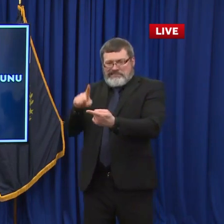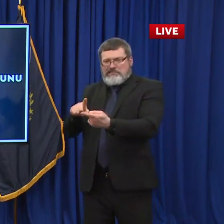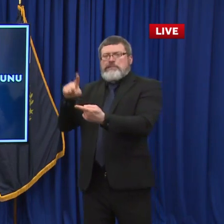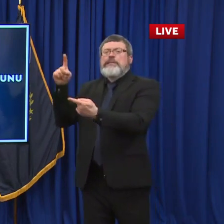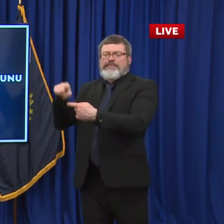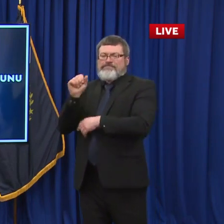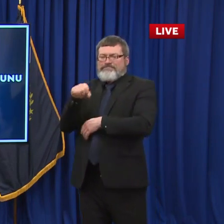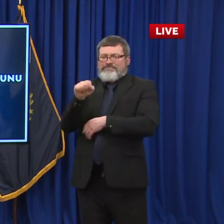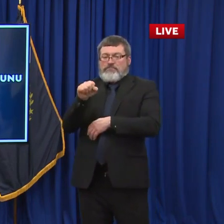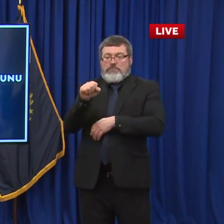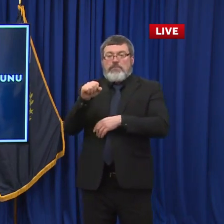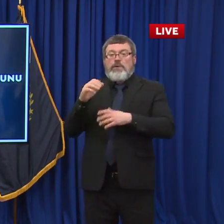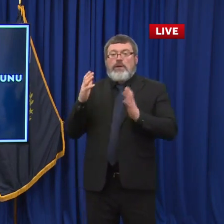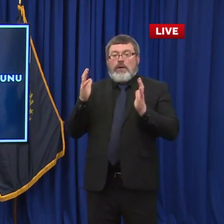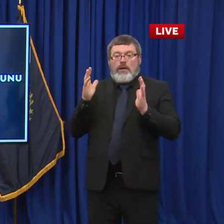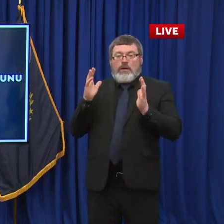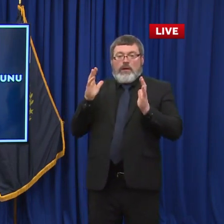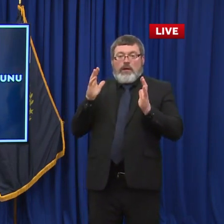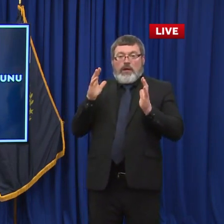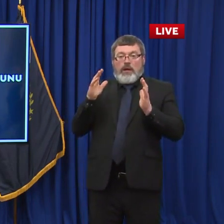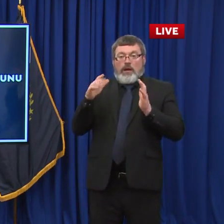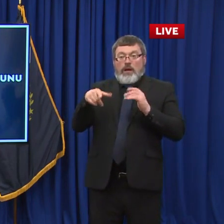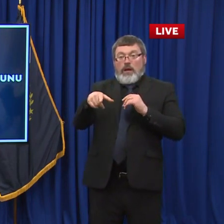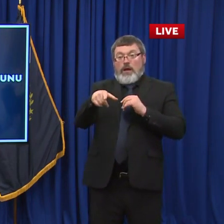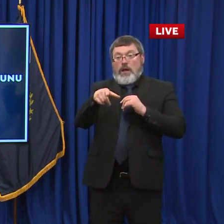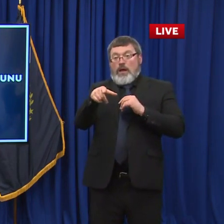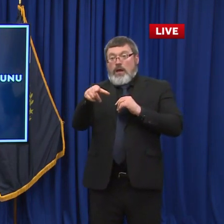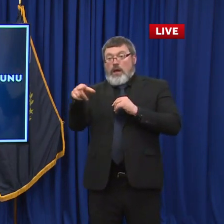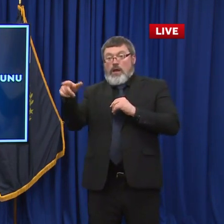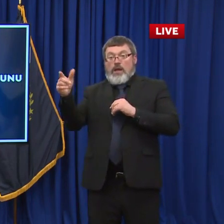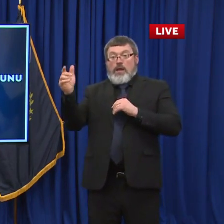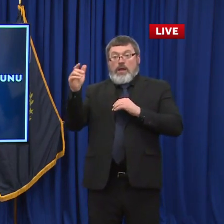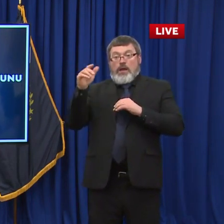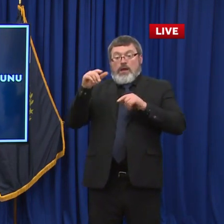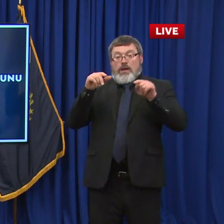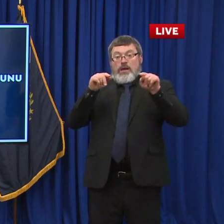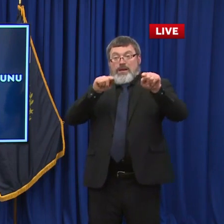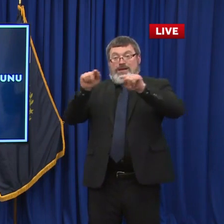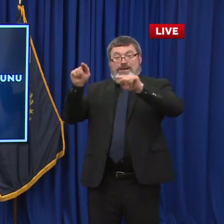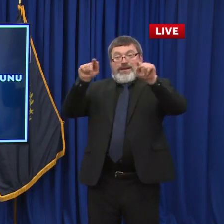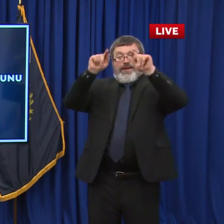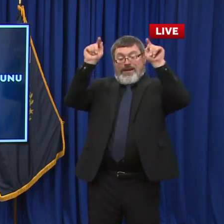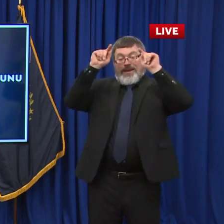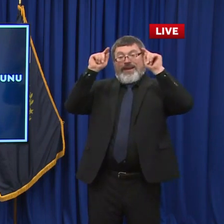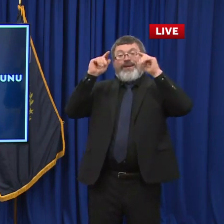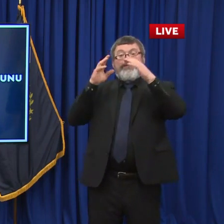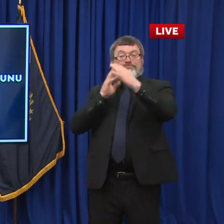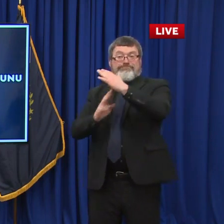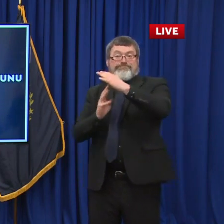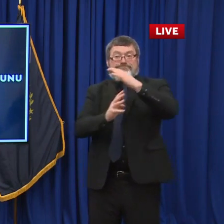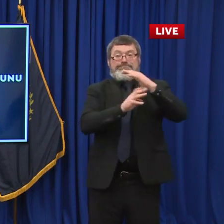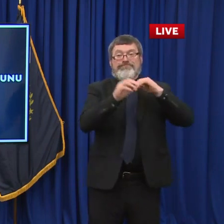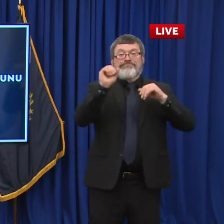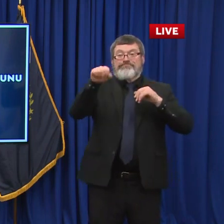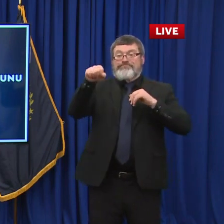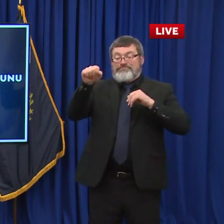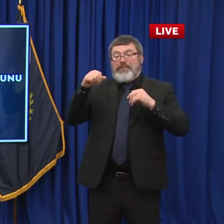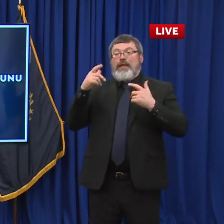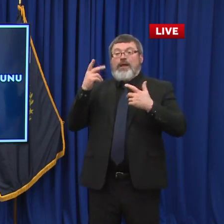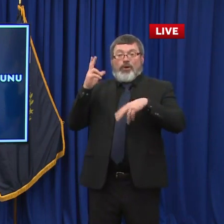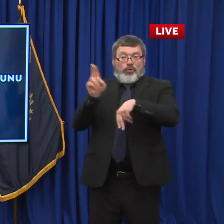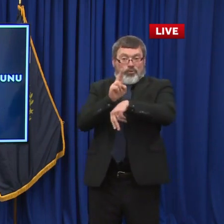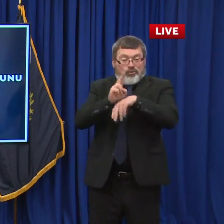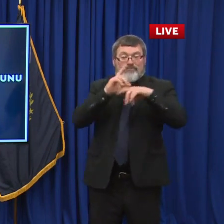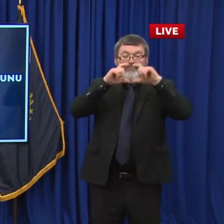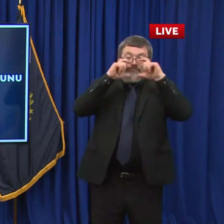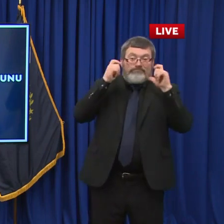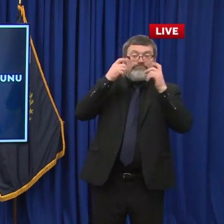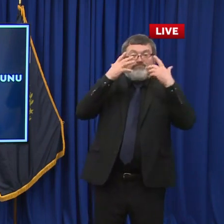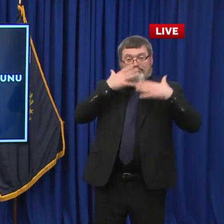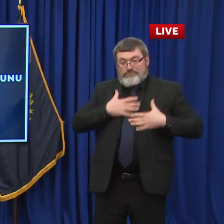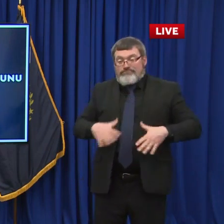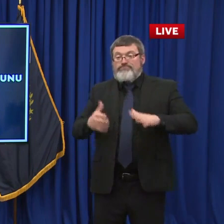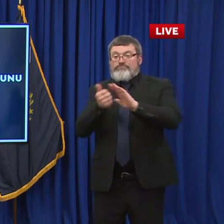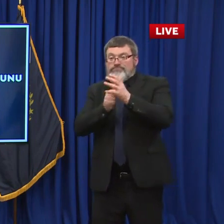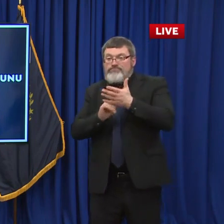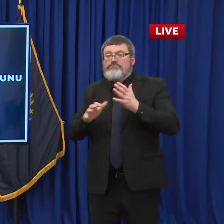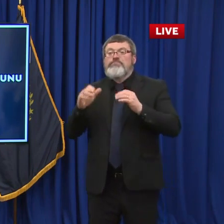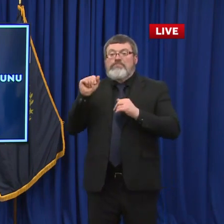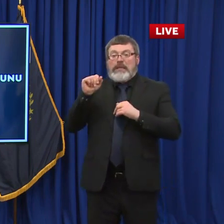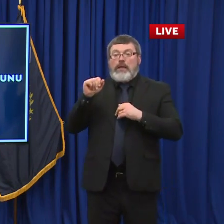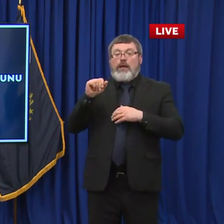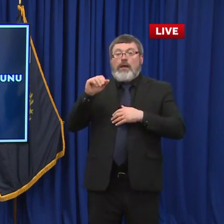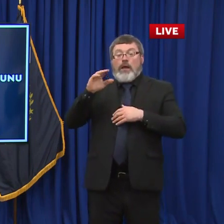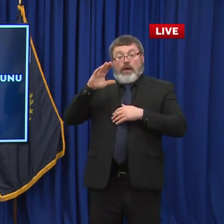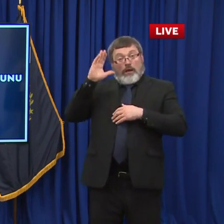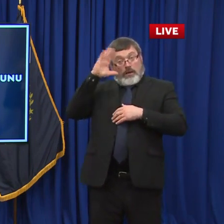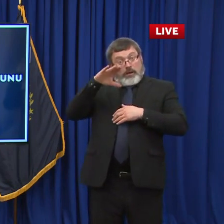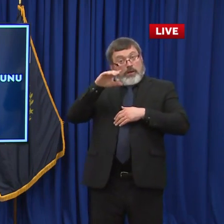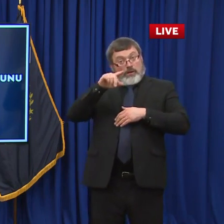THAT MEANS DEALING WITH STAFFING SHORTAGES, AS THE GOVERNOR MENTIONED, DEALING WITH MORE PEOPLE HOSPITALIZED WITH COVID-19 AND THE AMPLE BIG -- IMPLICATIONS WITH THE USE OF PPE